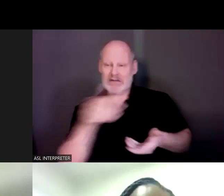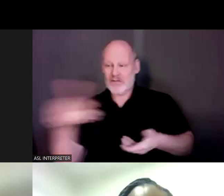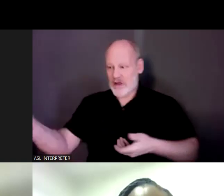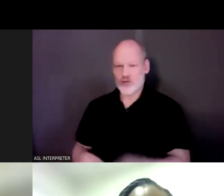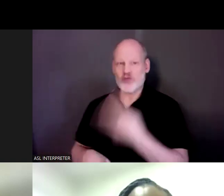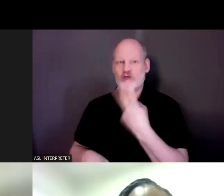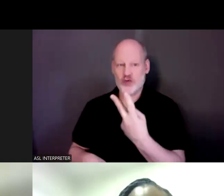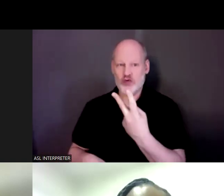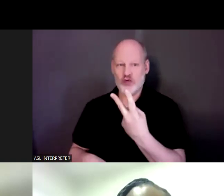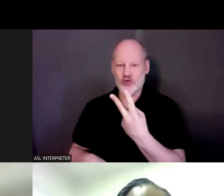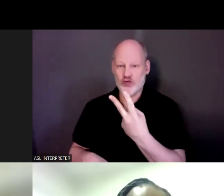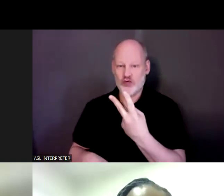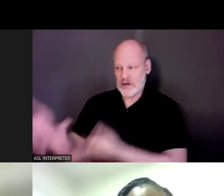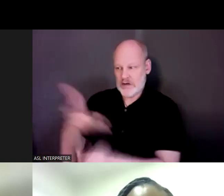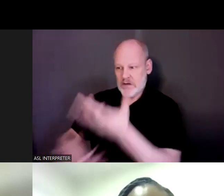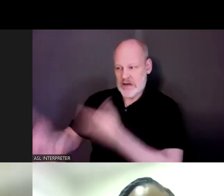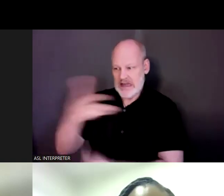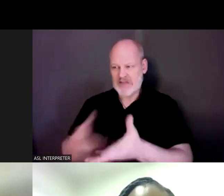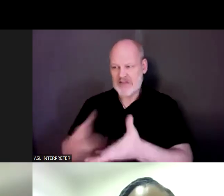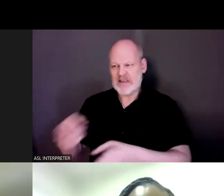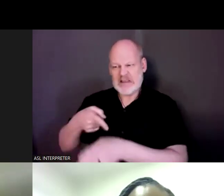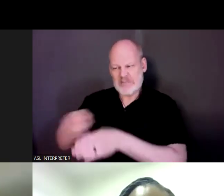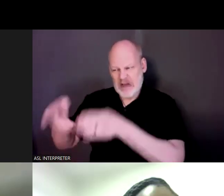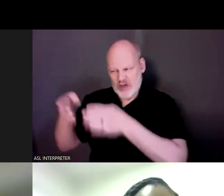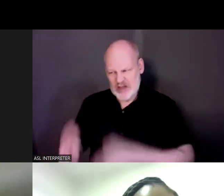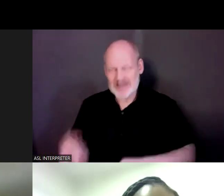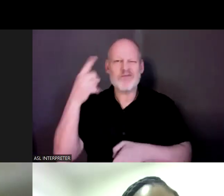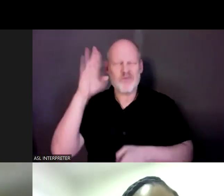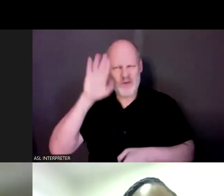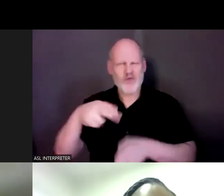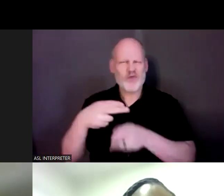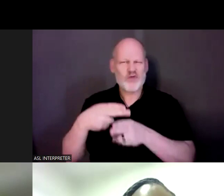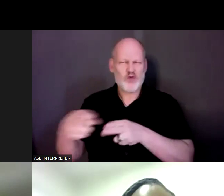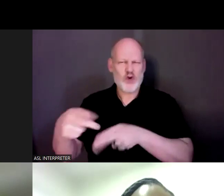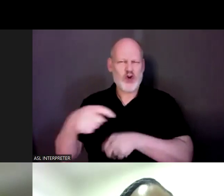but we knew that that was a short-term, short-term thing right? So really just thinking about